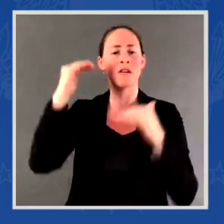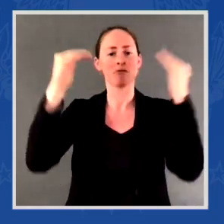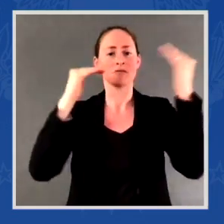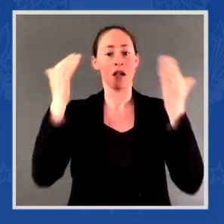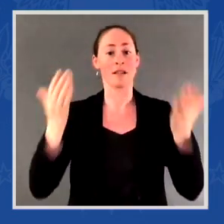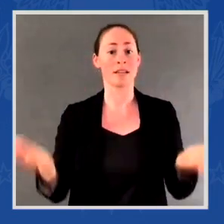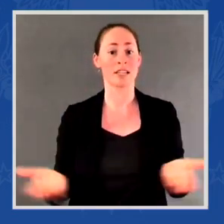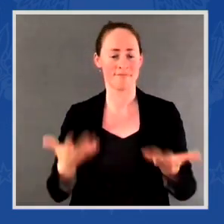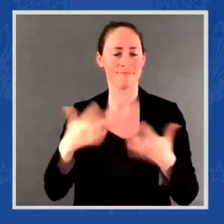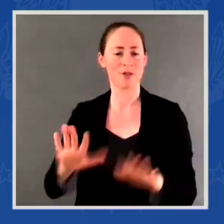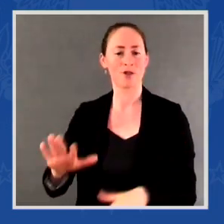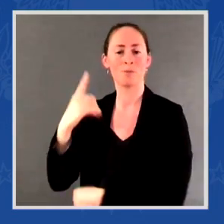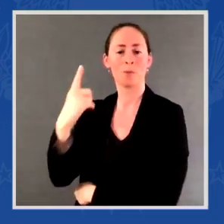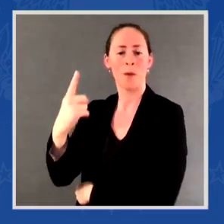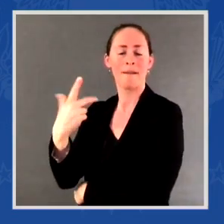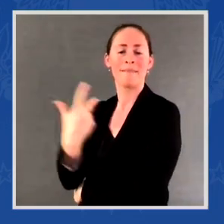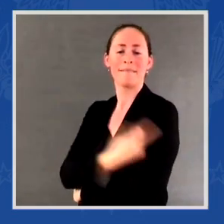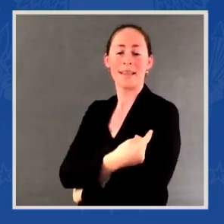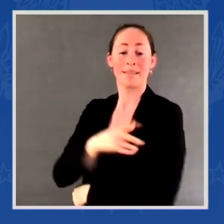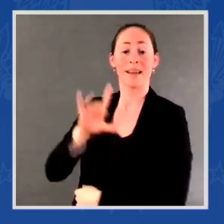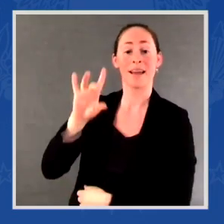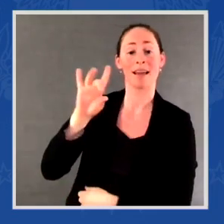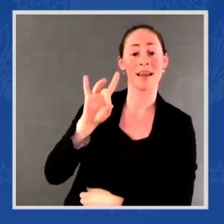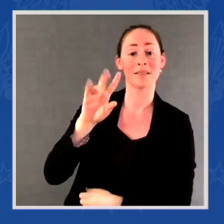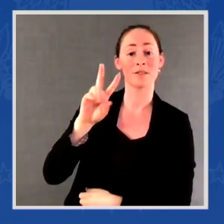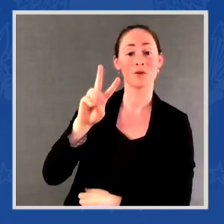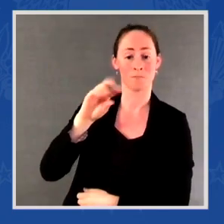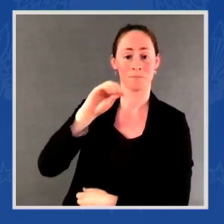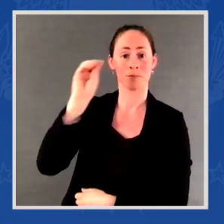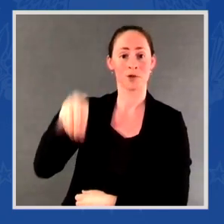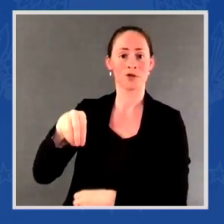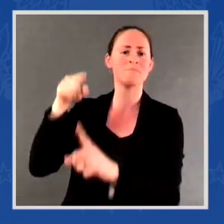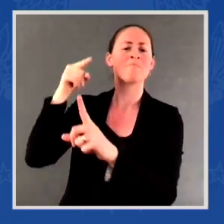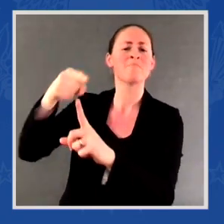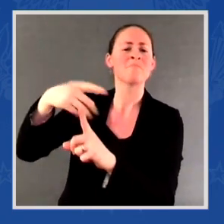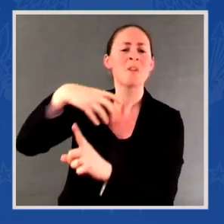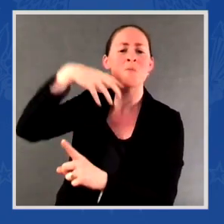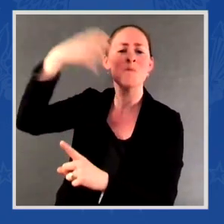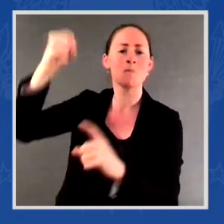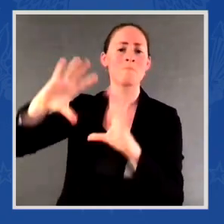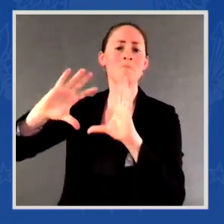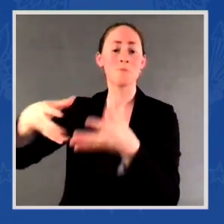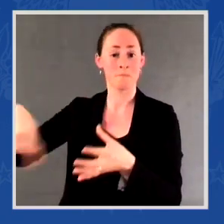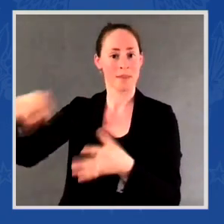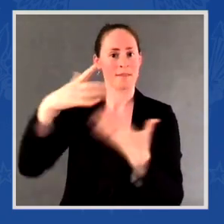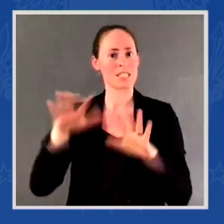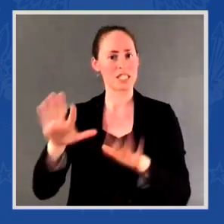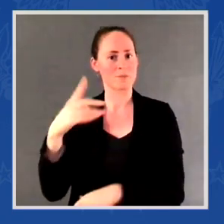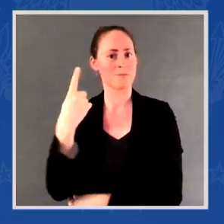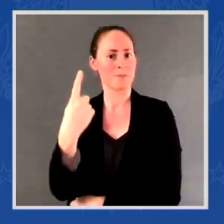and over with at least one shot. But we are still not where we need to be,